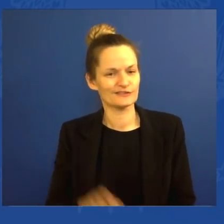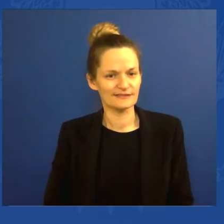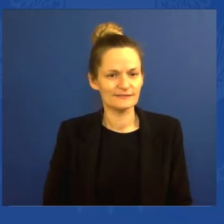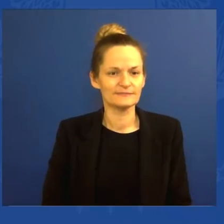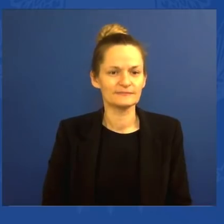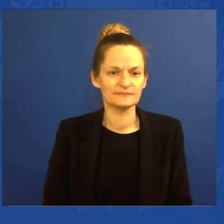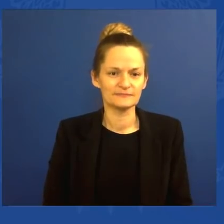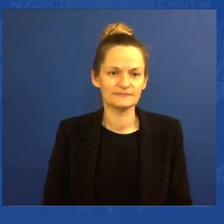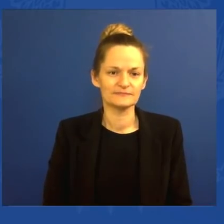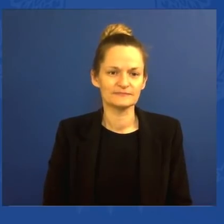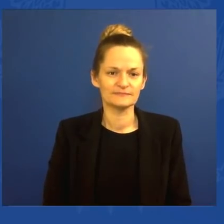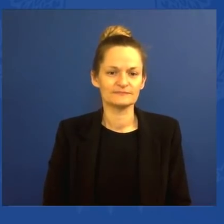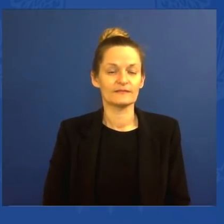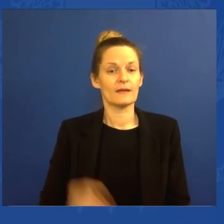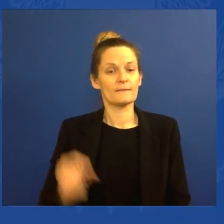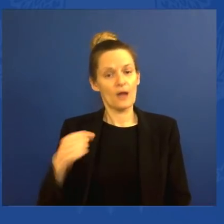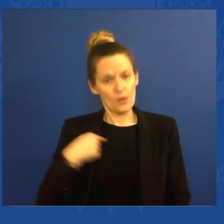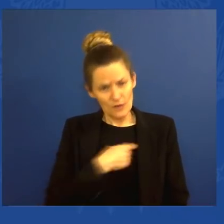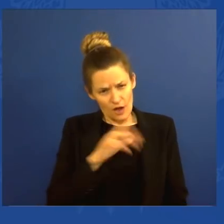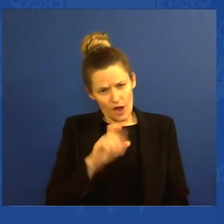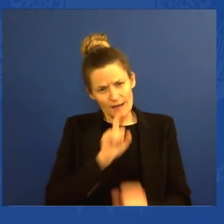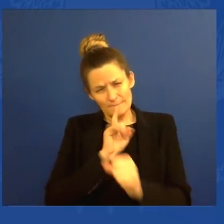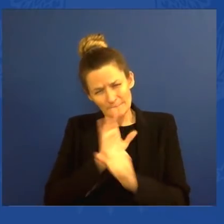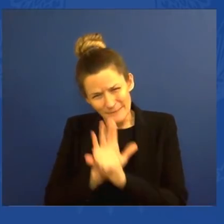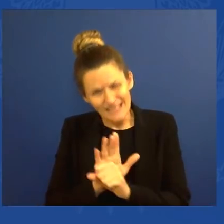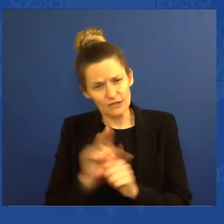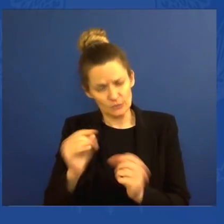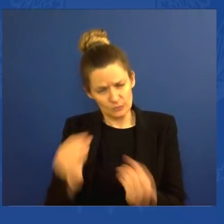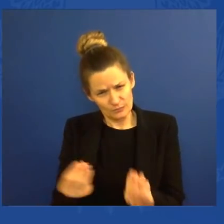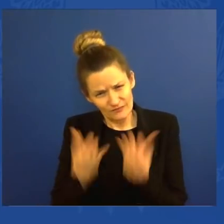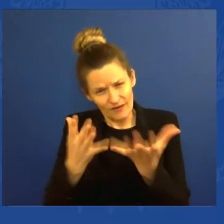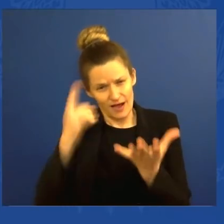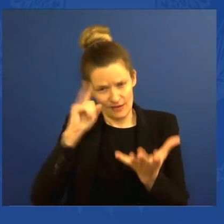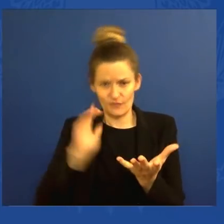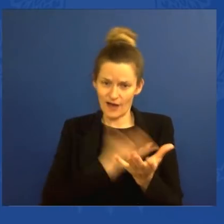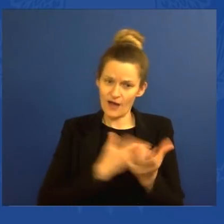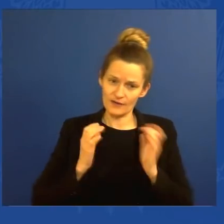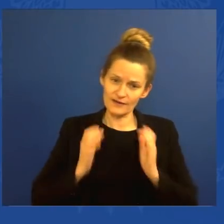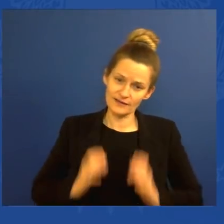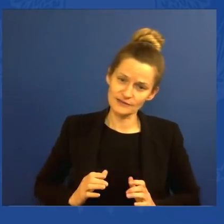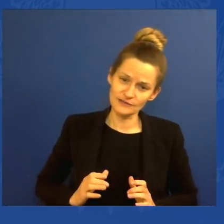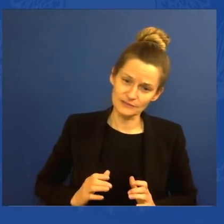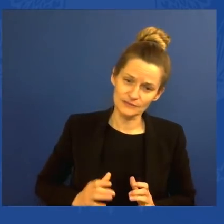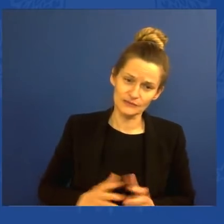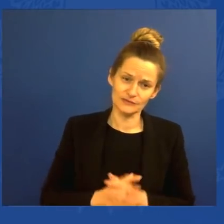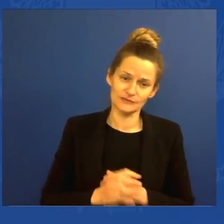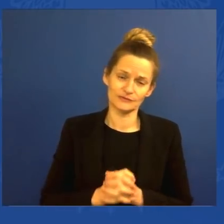The President: Do you think your customers and/or even maybe some of your employees